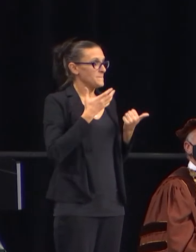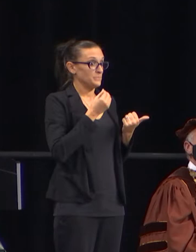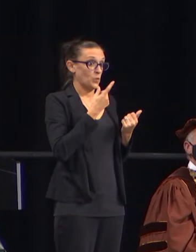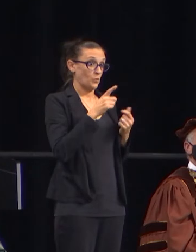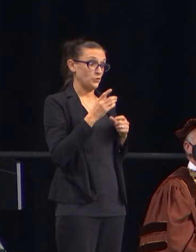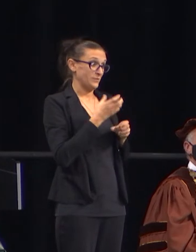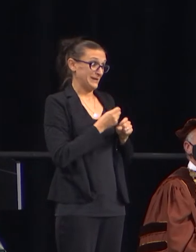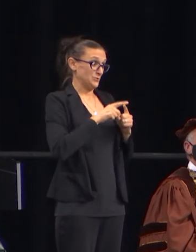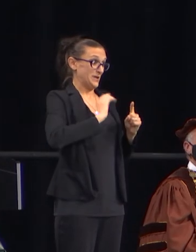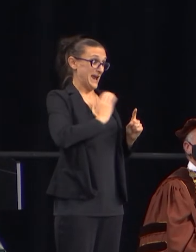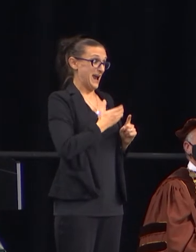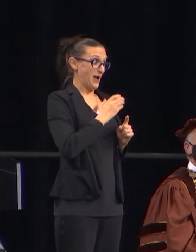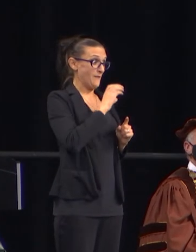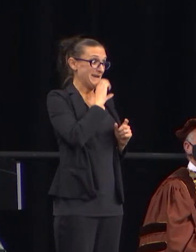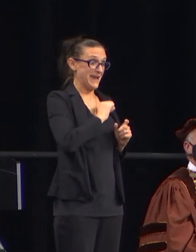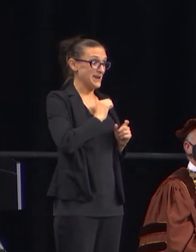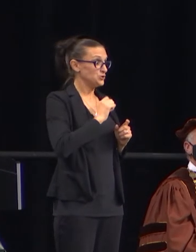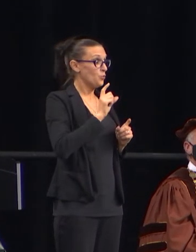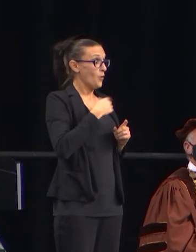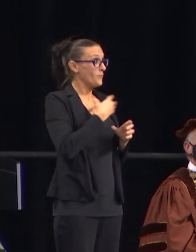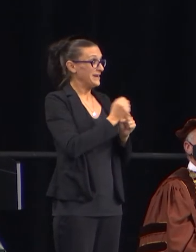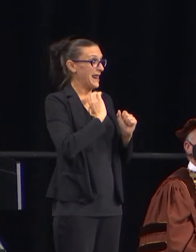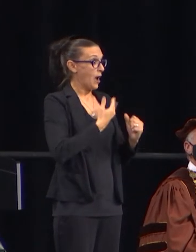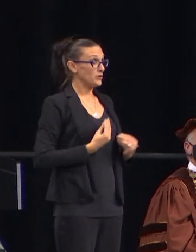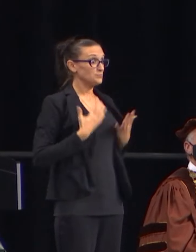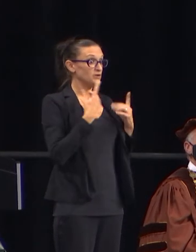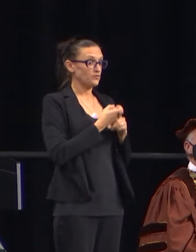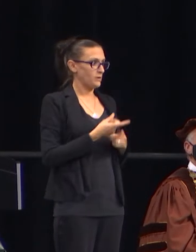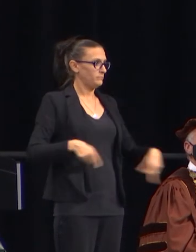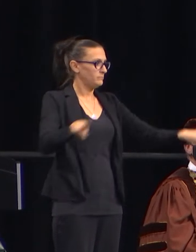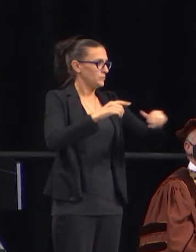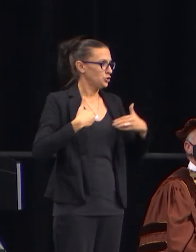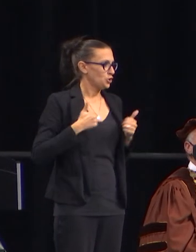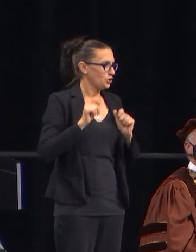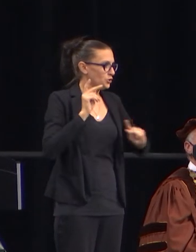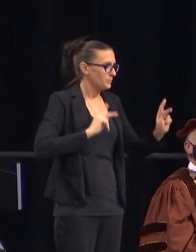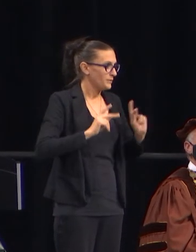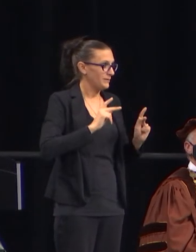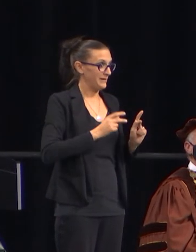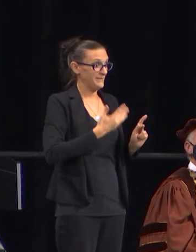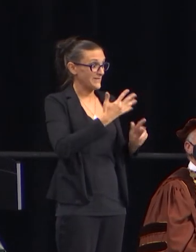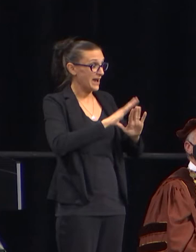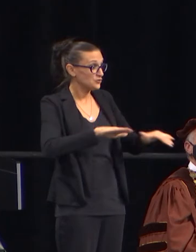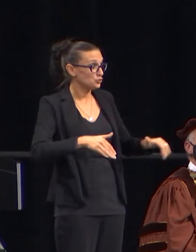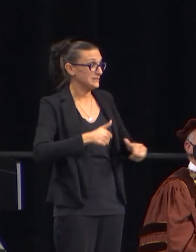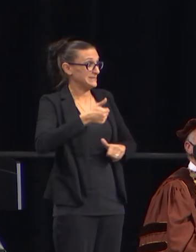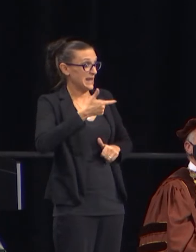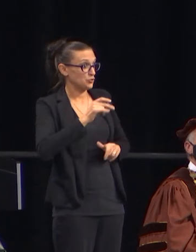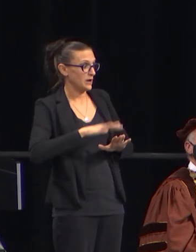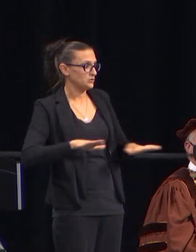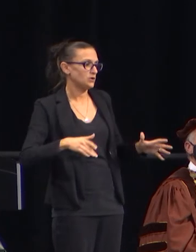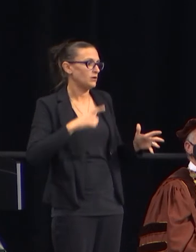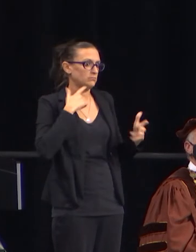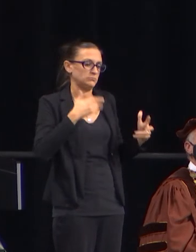we draw inspiration from younger people. With five children and 10 grandchildren we're heavily invested in the future.